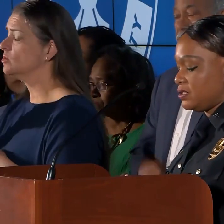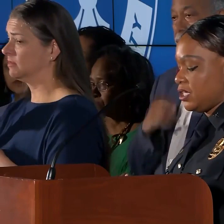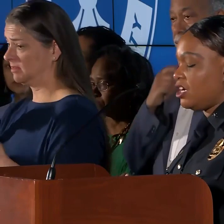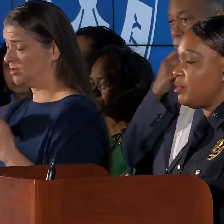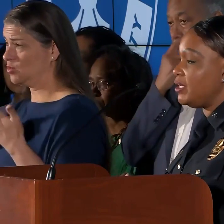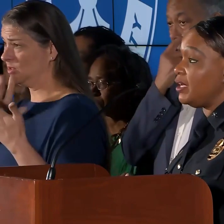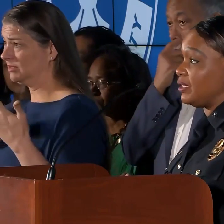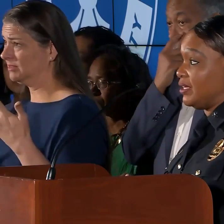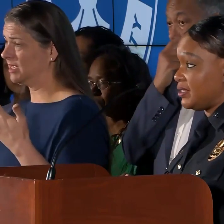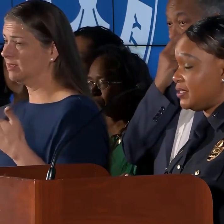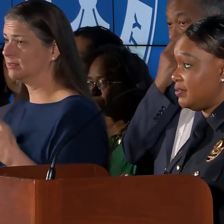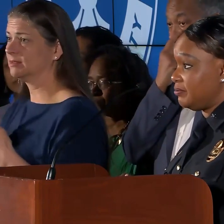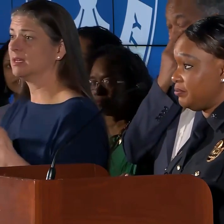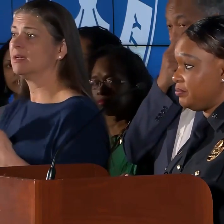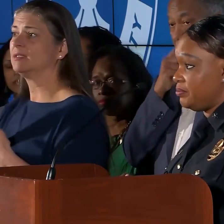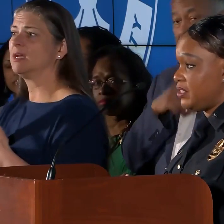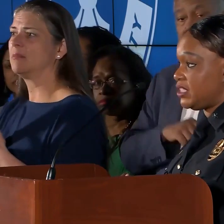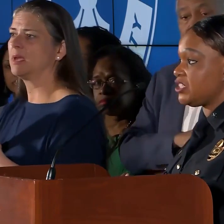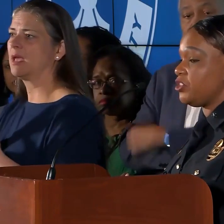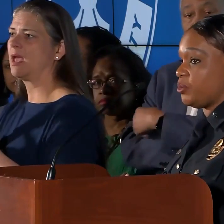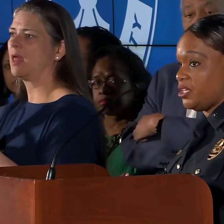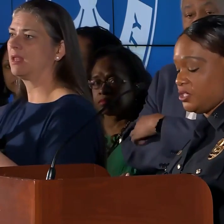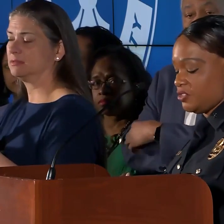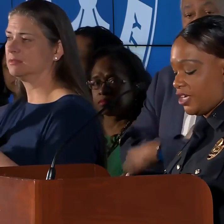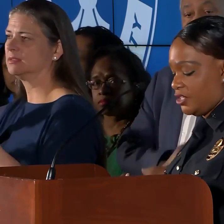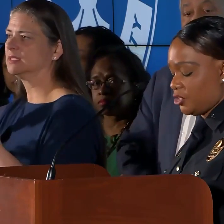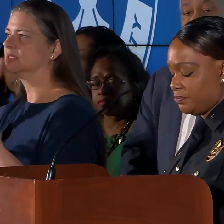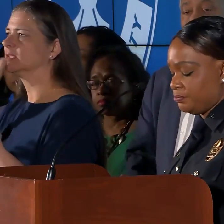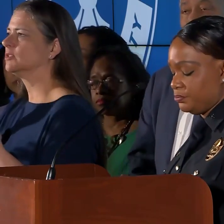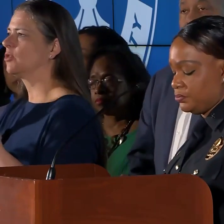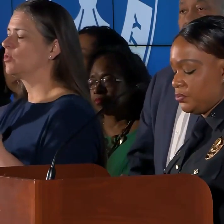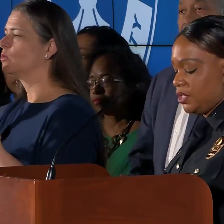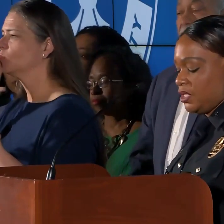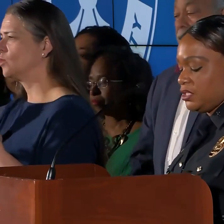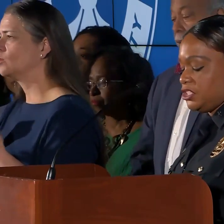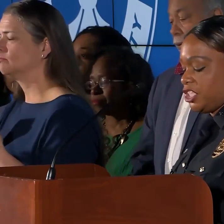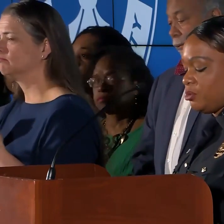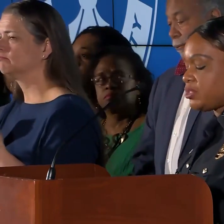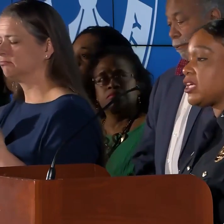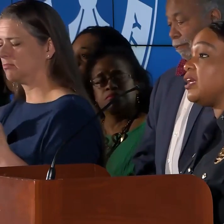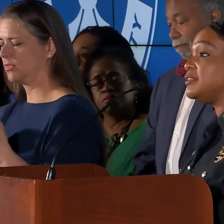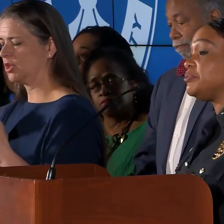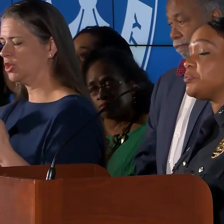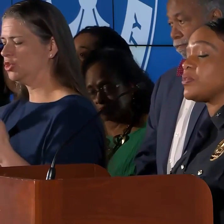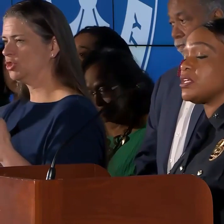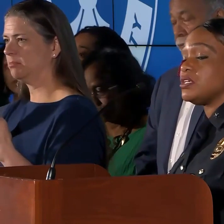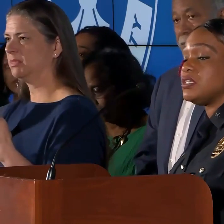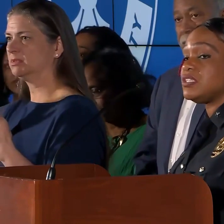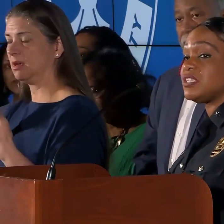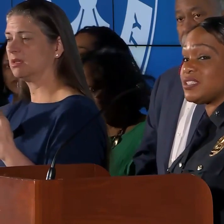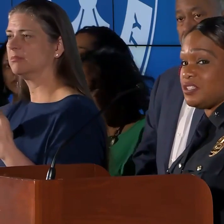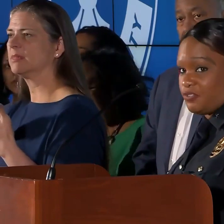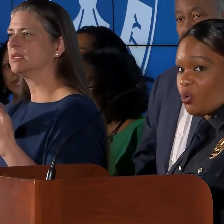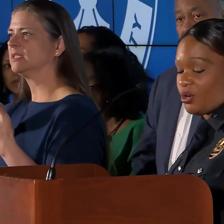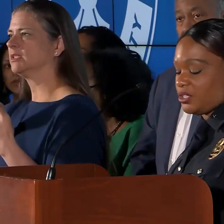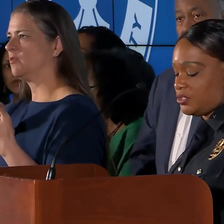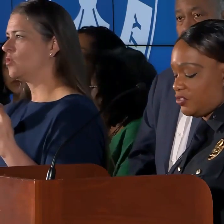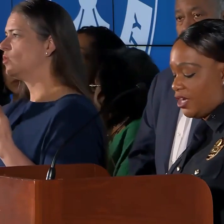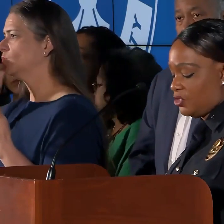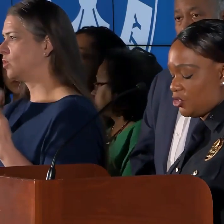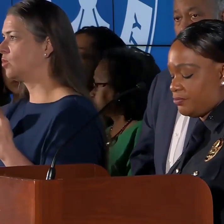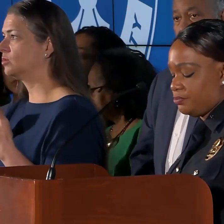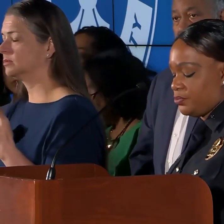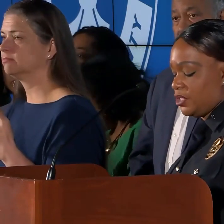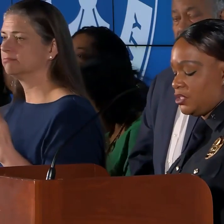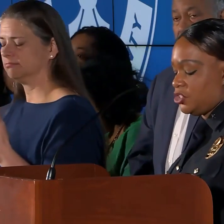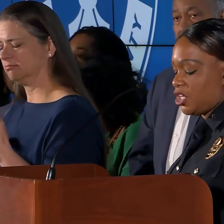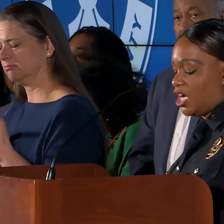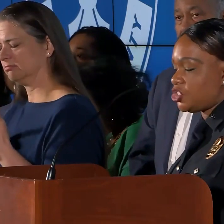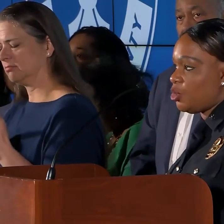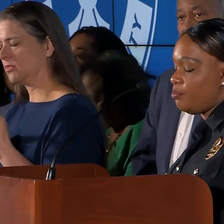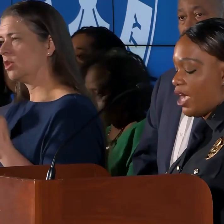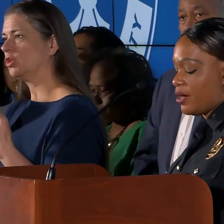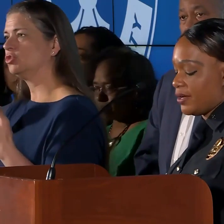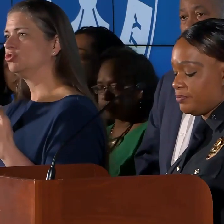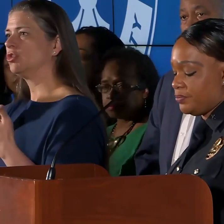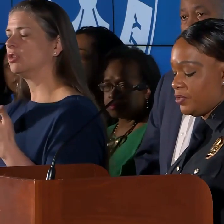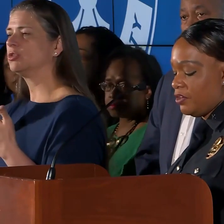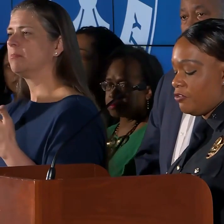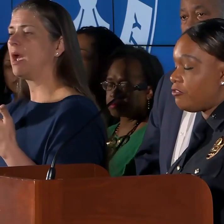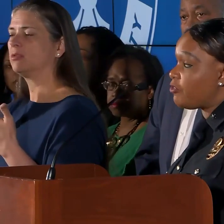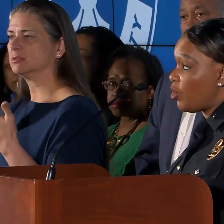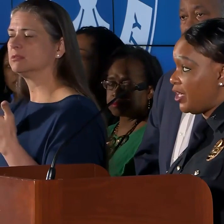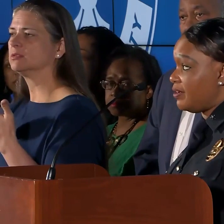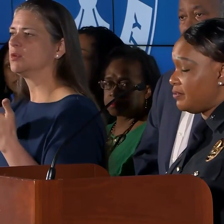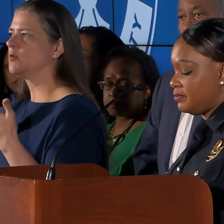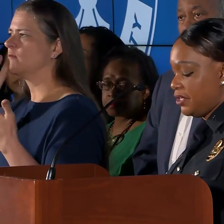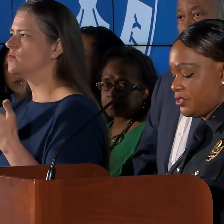Tommy Elliott, 63 years of age, Jim Tut 64 years of age, Josh Barrett, 40 years